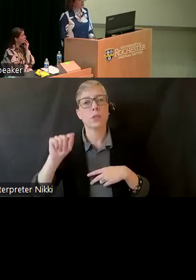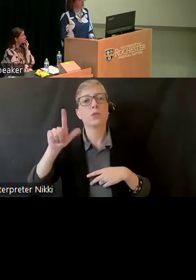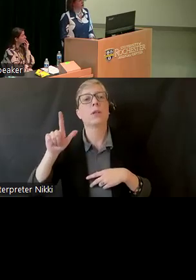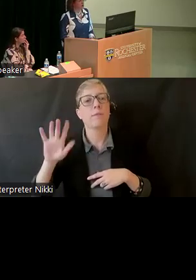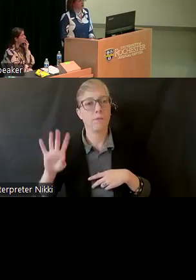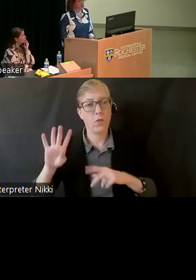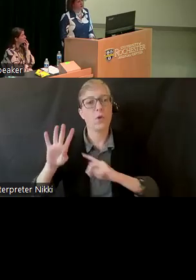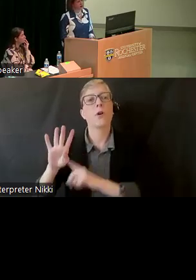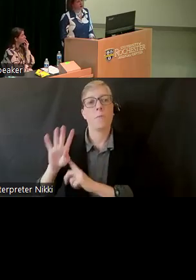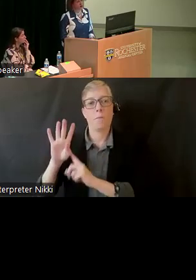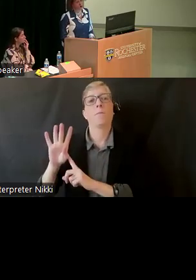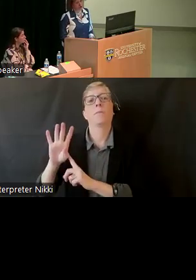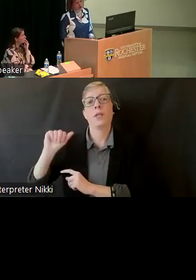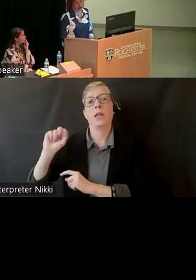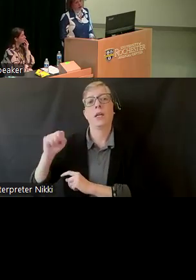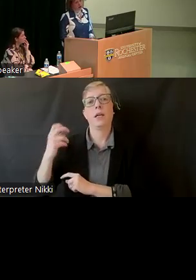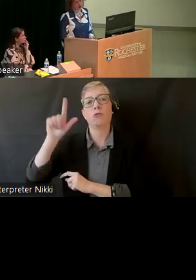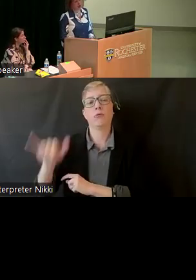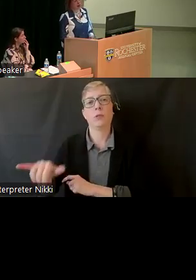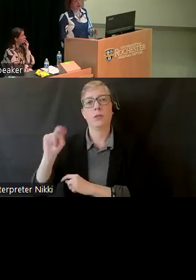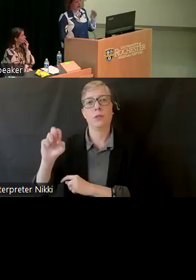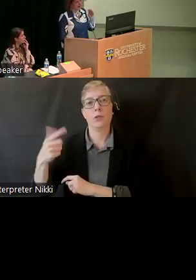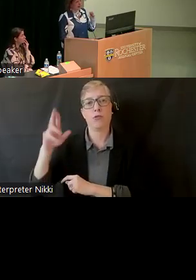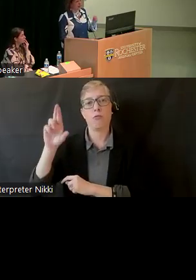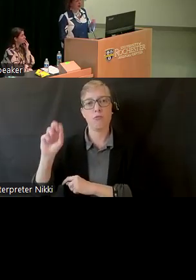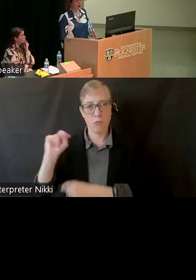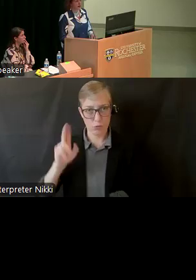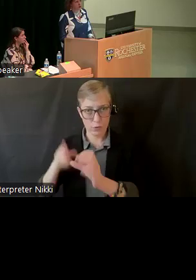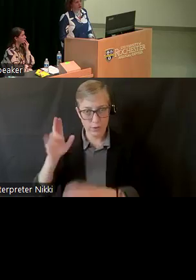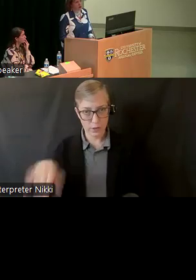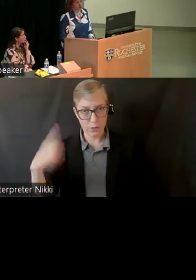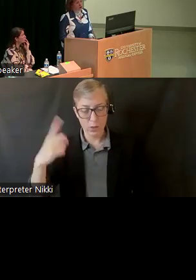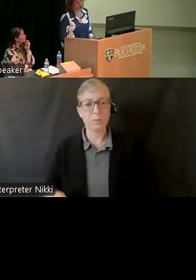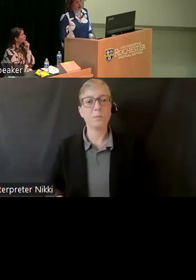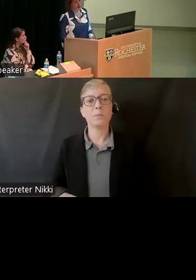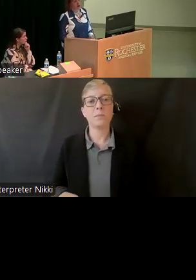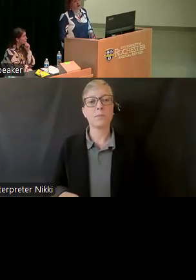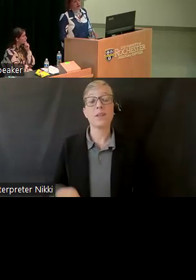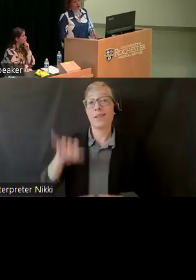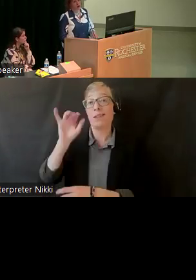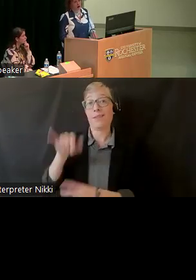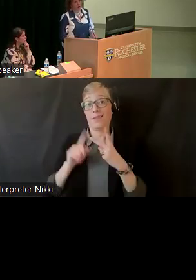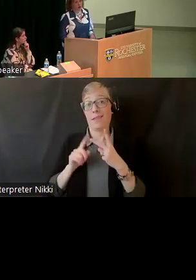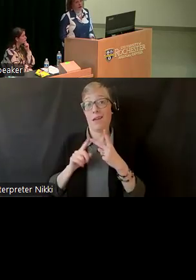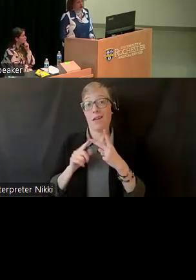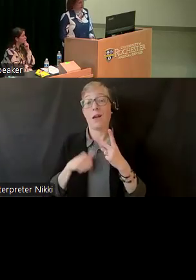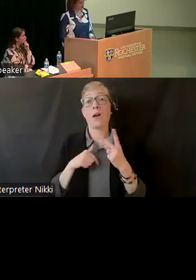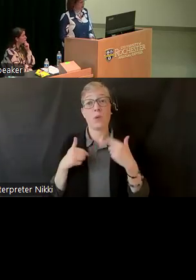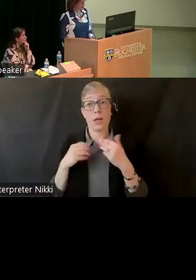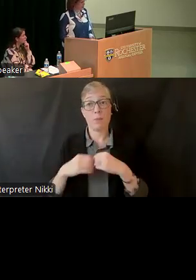from um human resources came and and there we had more of an opportunity to ask uh questions